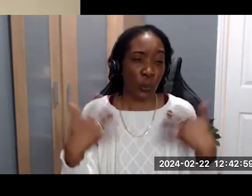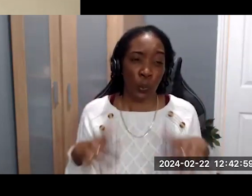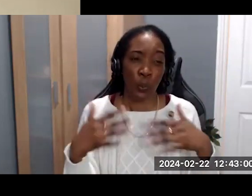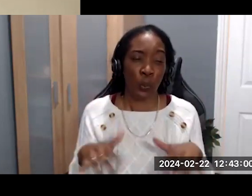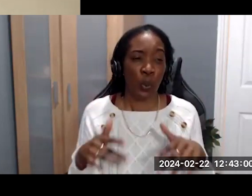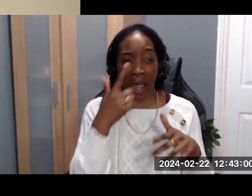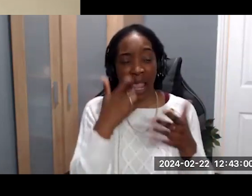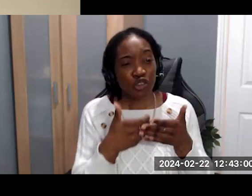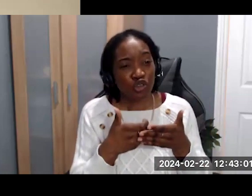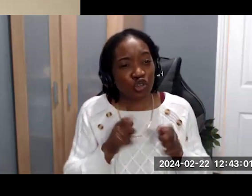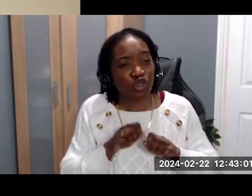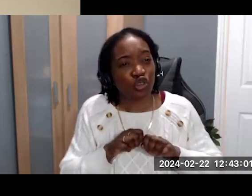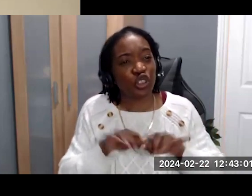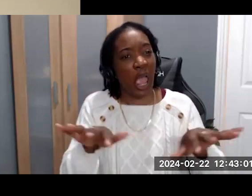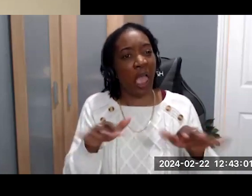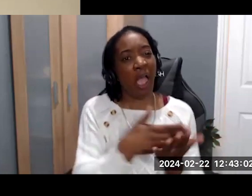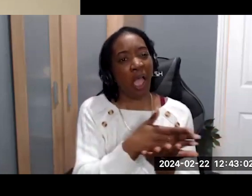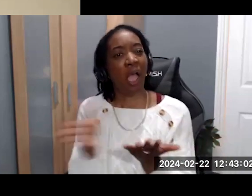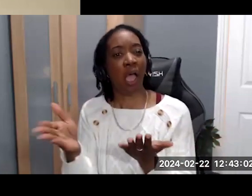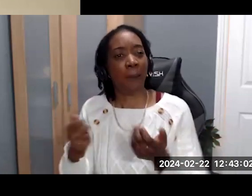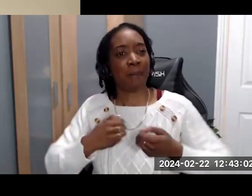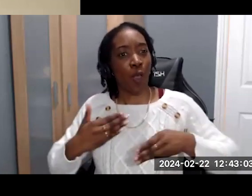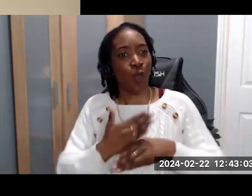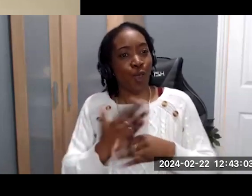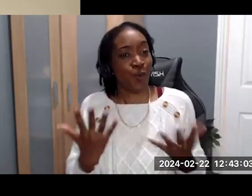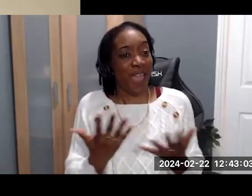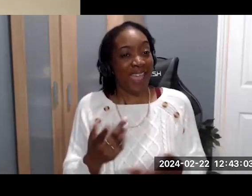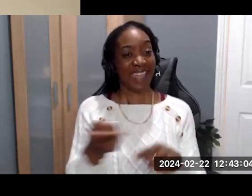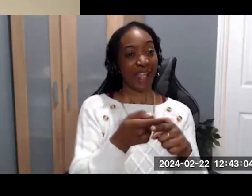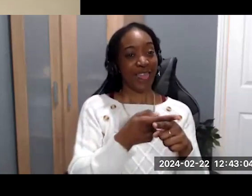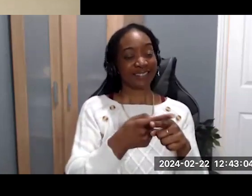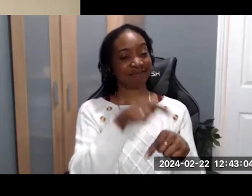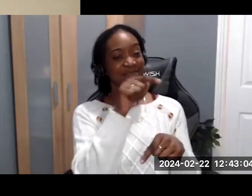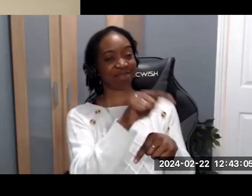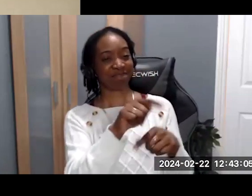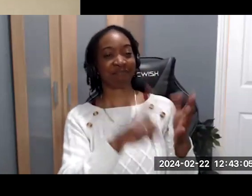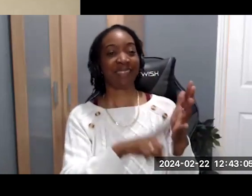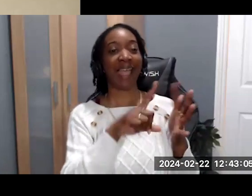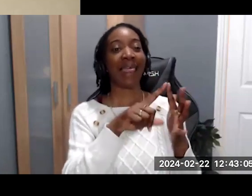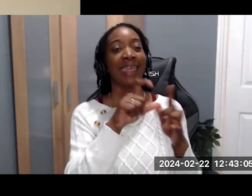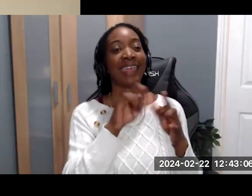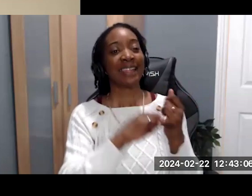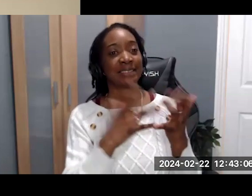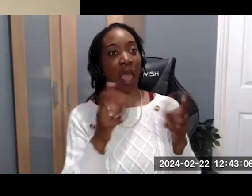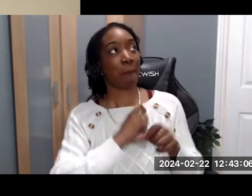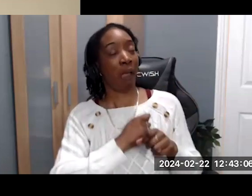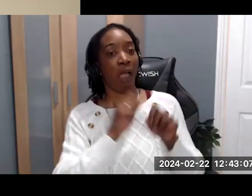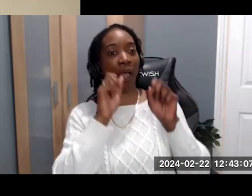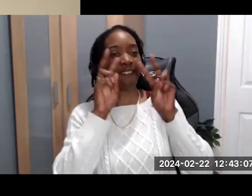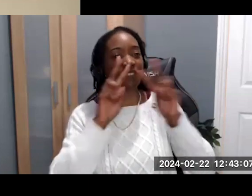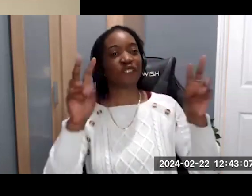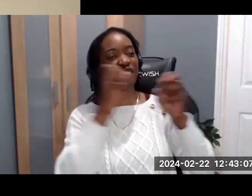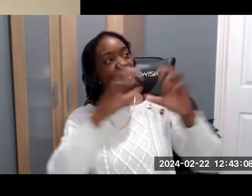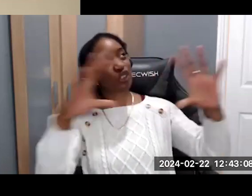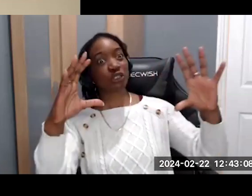share my work uh in England in leads uh in terms of vision and dialogue and practice as well and